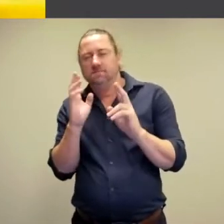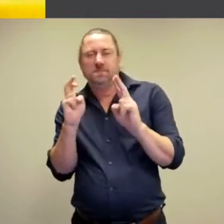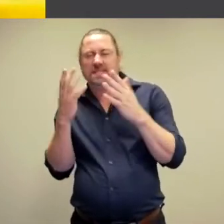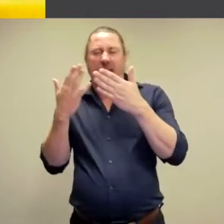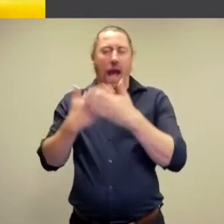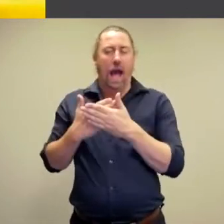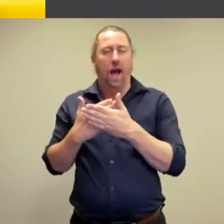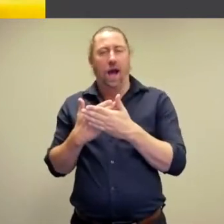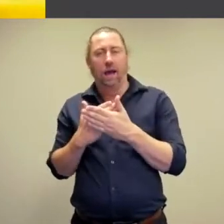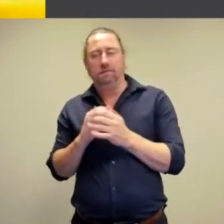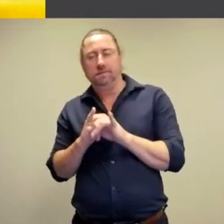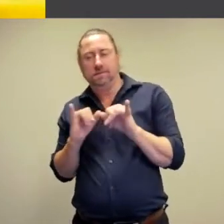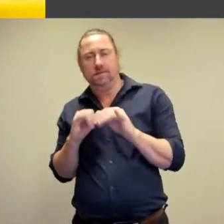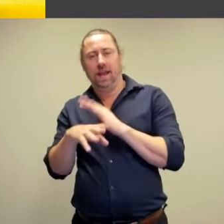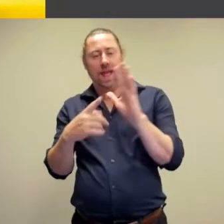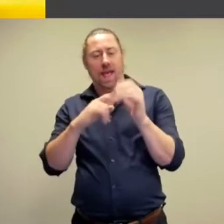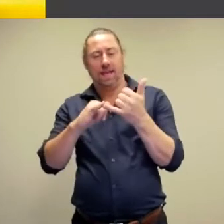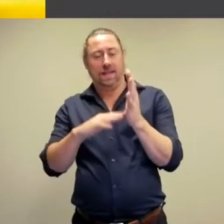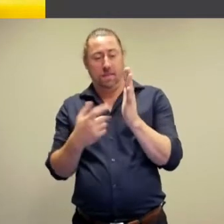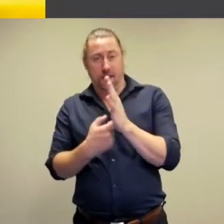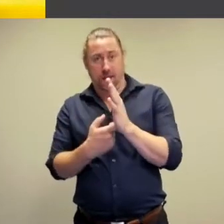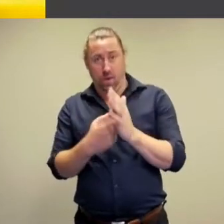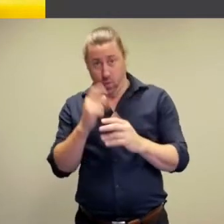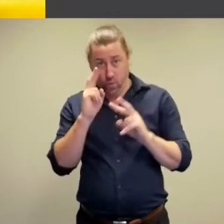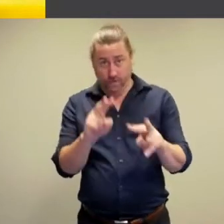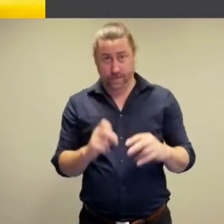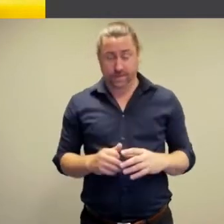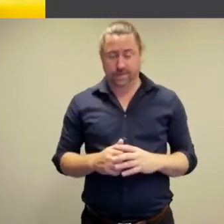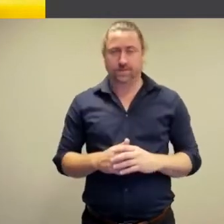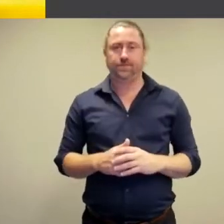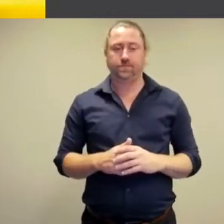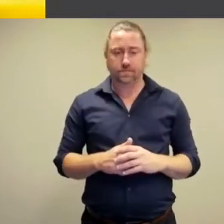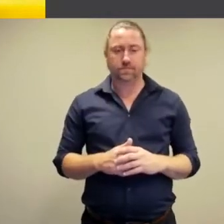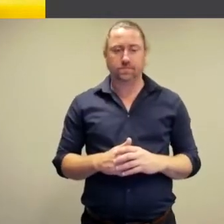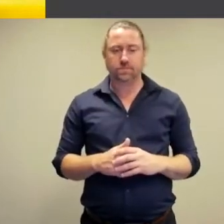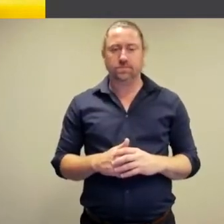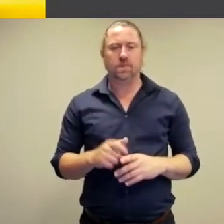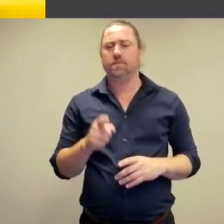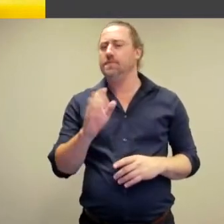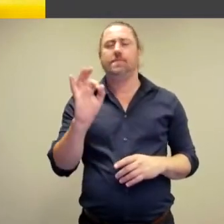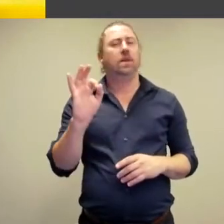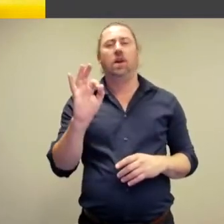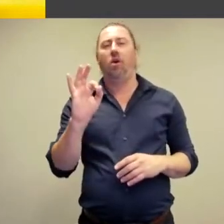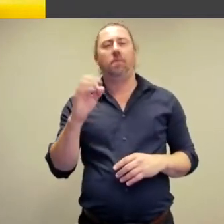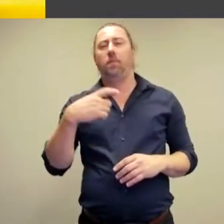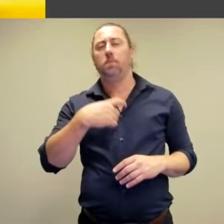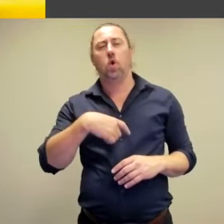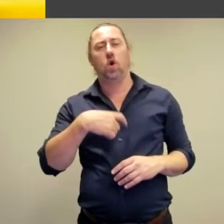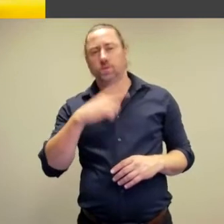draw this out in this work. No, that's not personal at all. Go